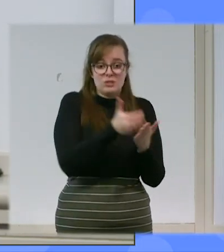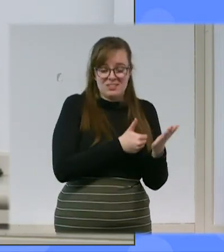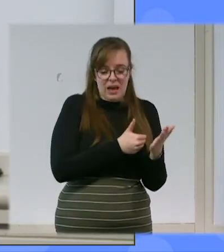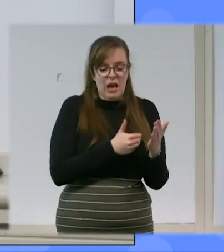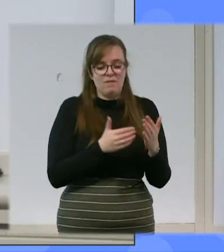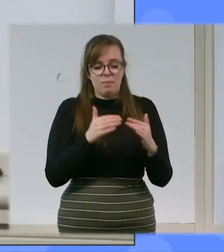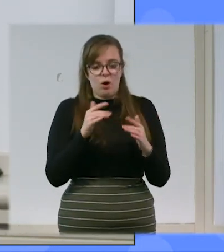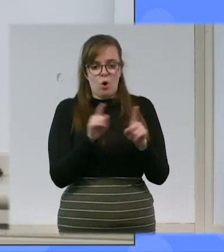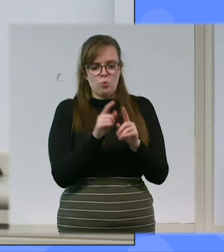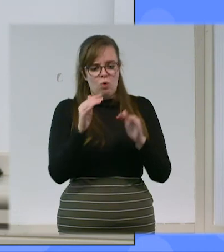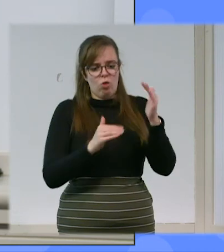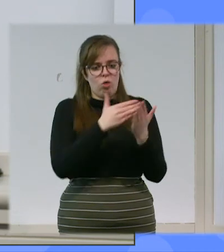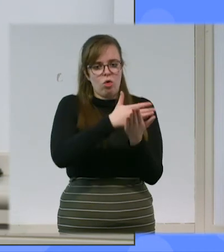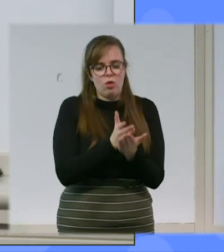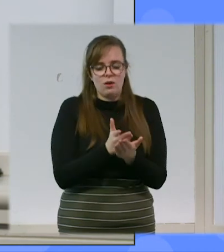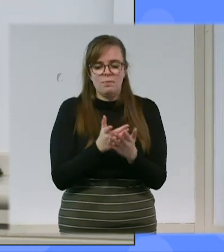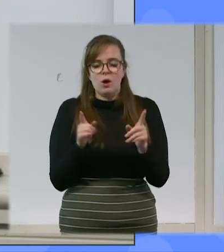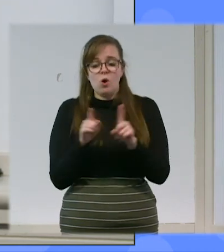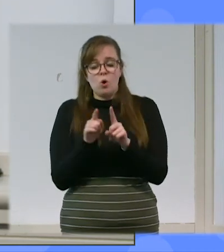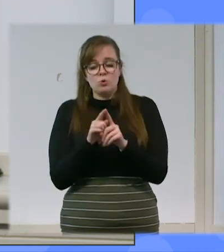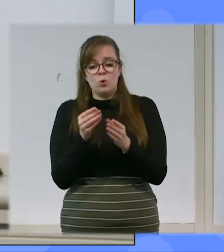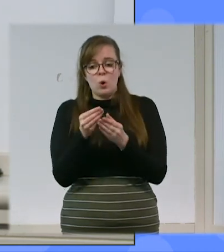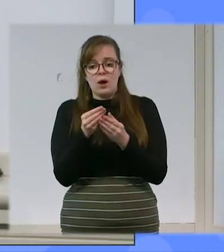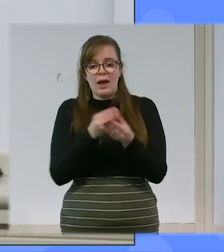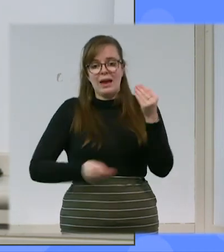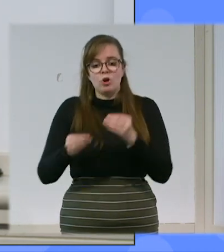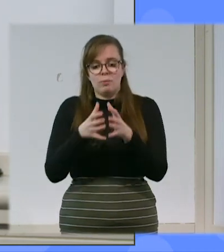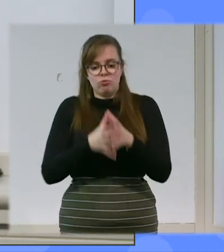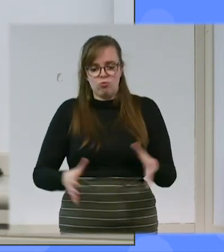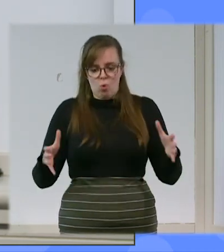also a sort of economic growth because that is hurting us as communities